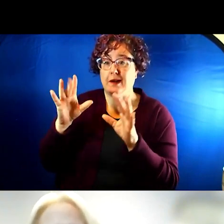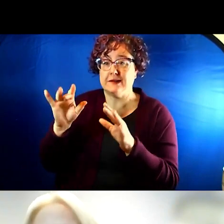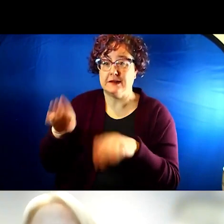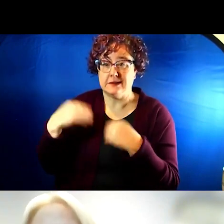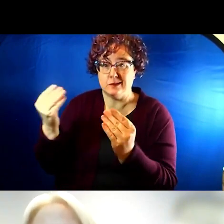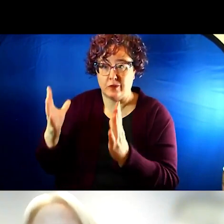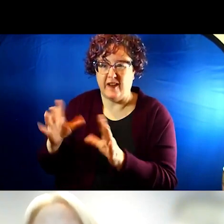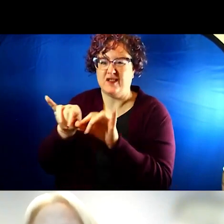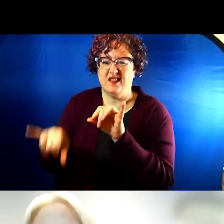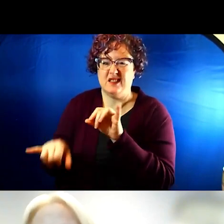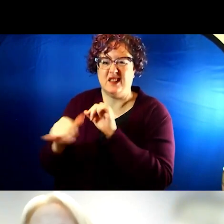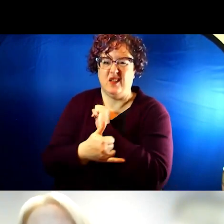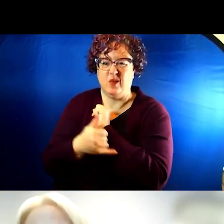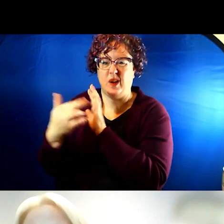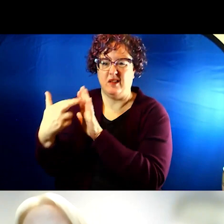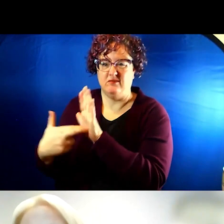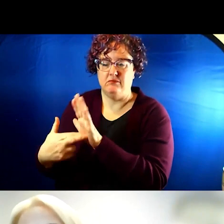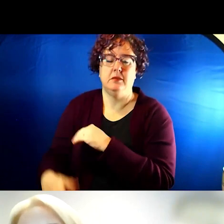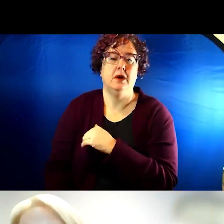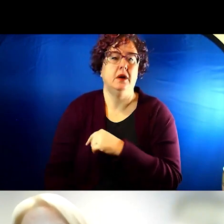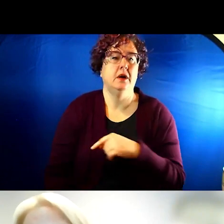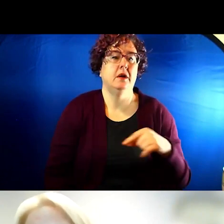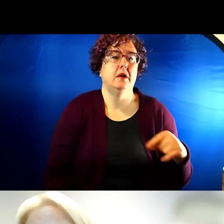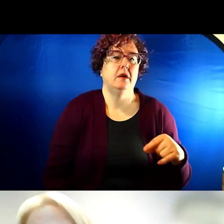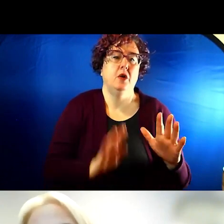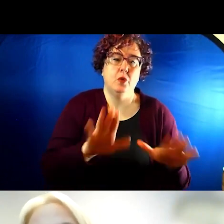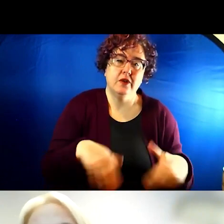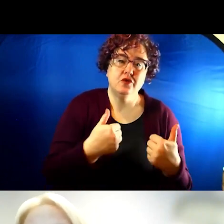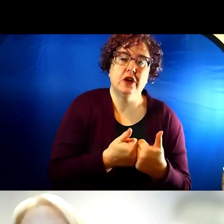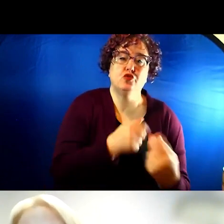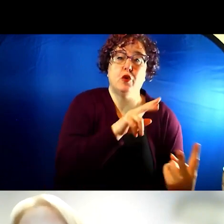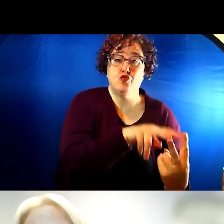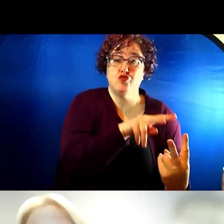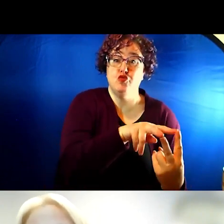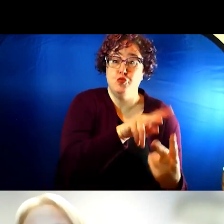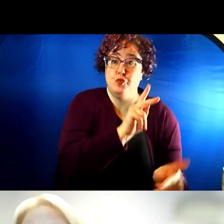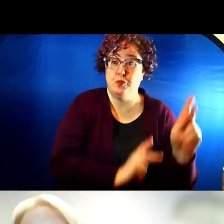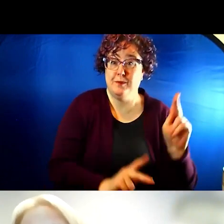WE HAVE CHALLENGES AROUND EXPANDING ACCESS TO TWO-PEOPLE TEAMS THAT WE RESPOND 24-7.